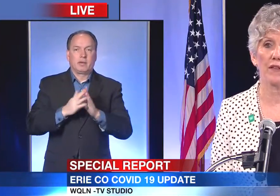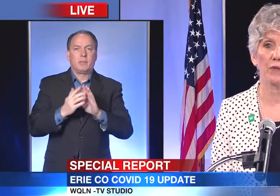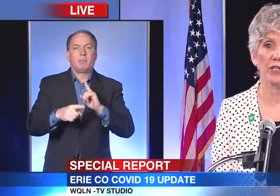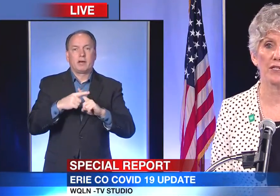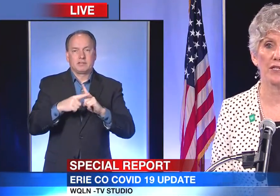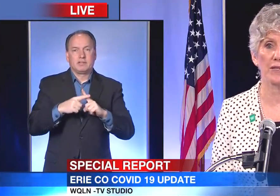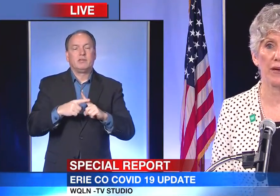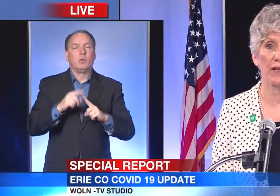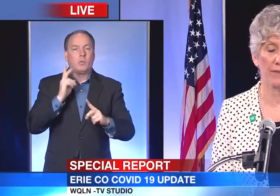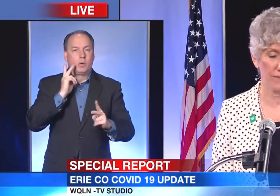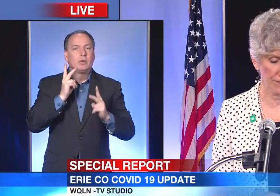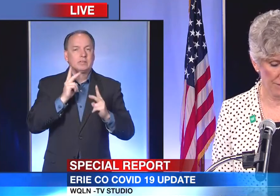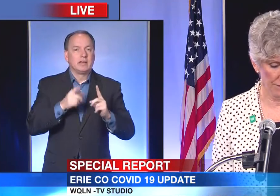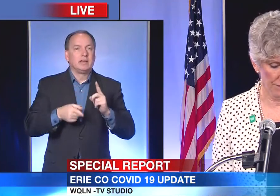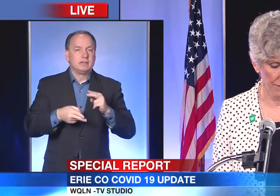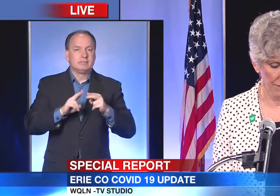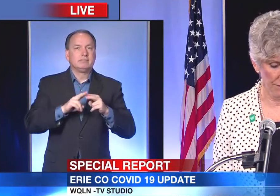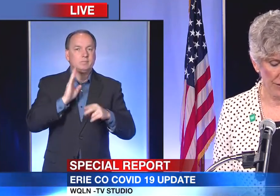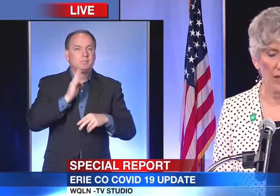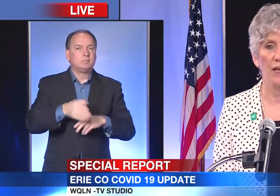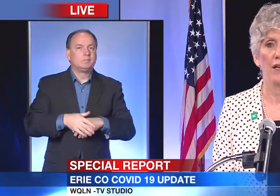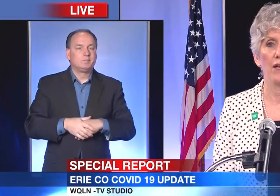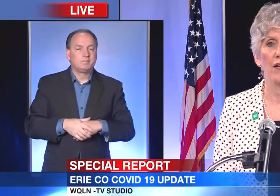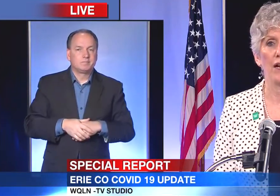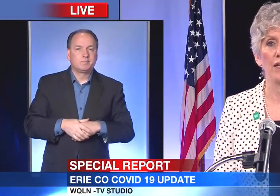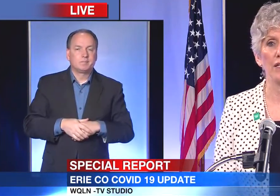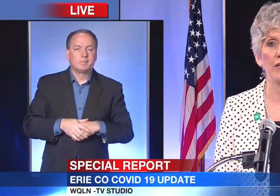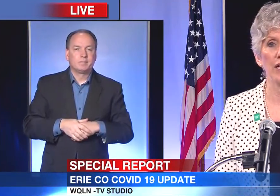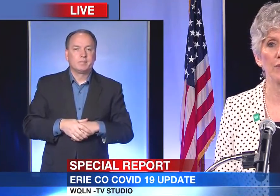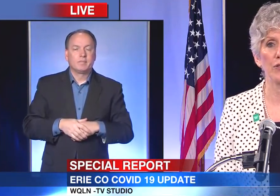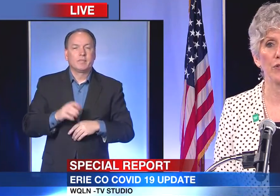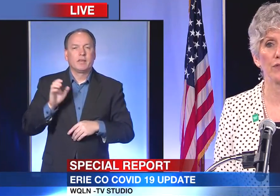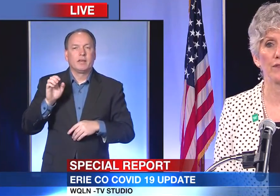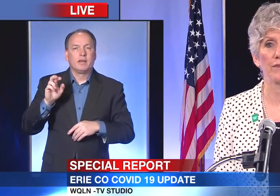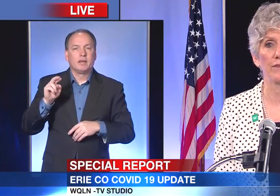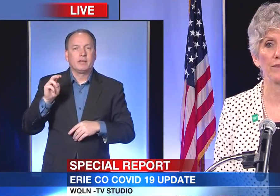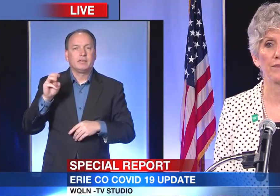GOING TO PICK UP COVID-19 AND BE DIAGNOSED AS POSITIVE. SO WE DEFINITELY THINK WE'RE GOING TO SEE A SPIKE.